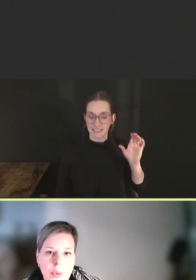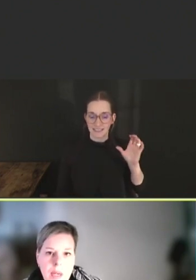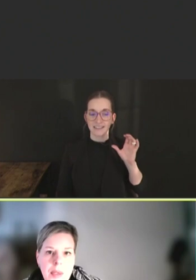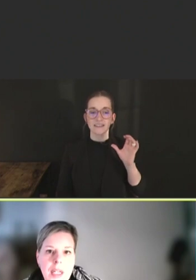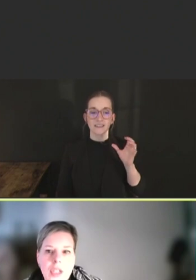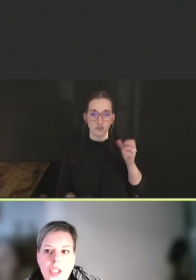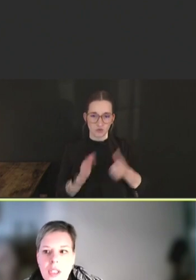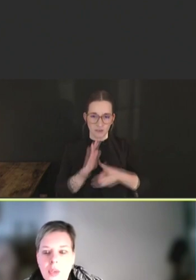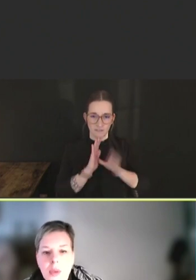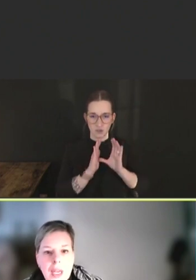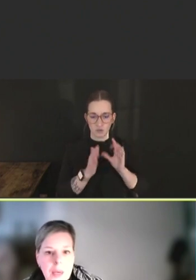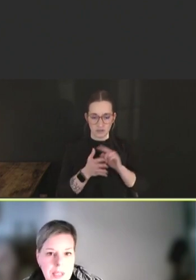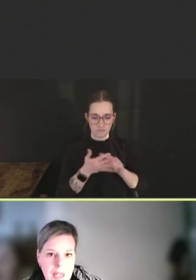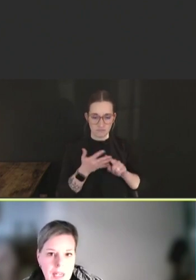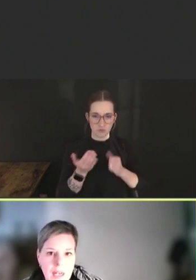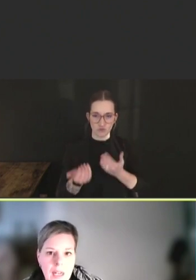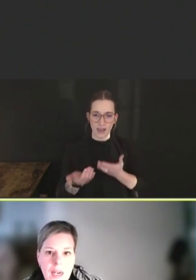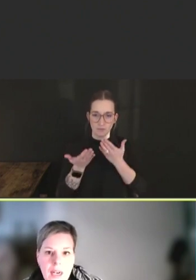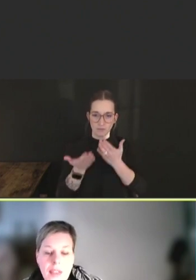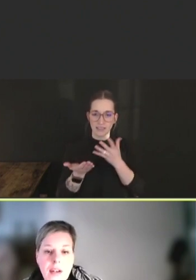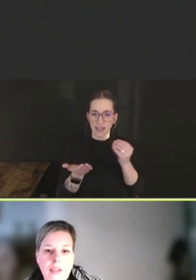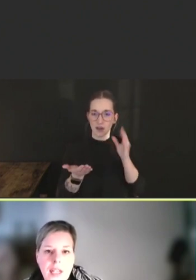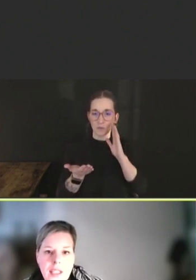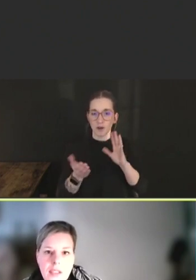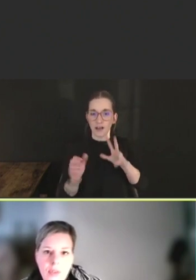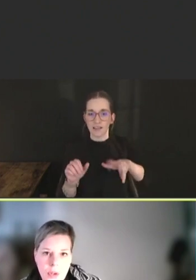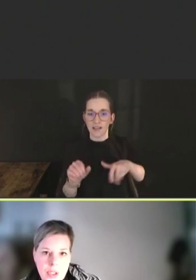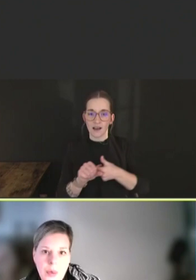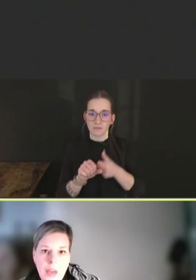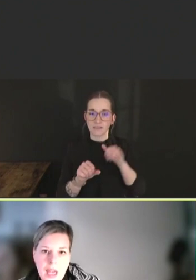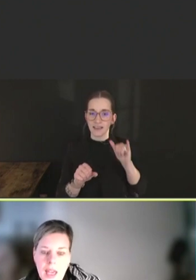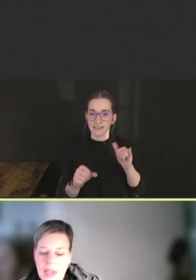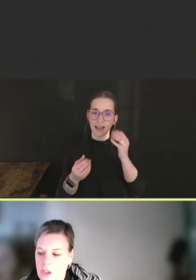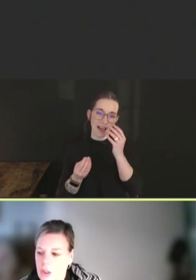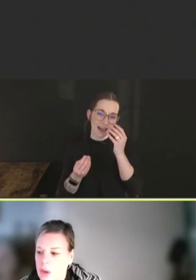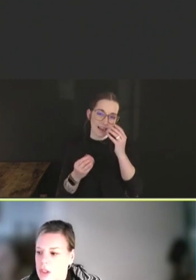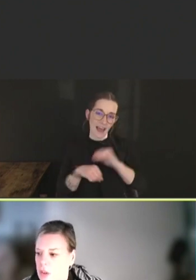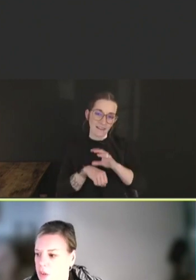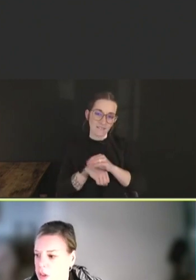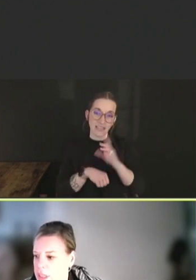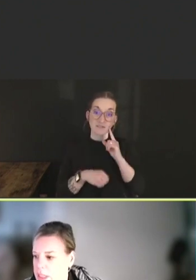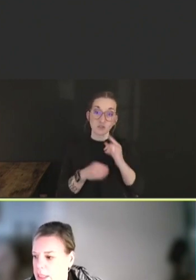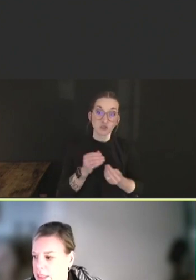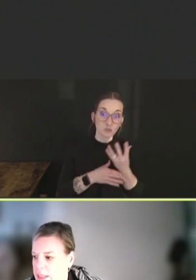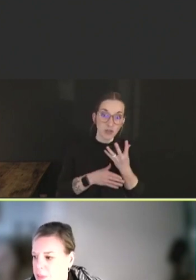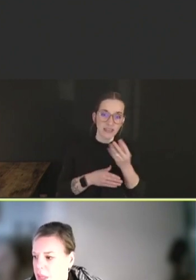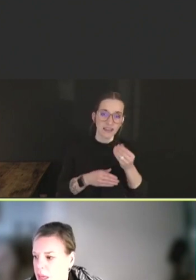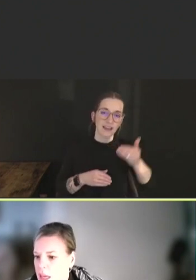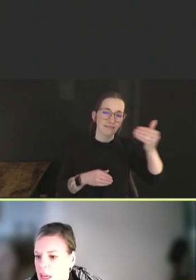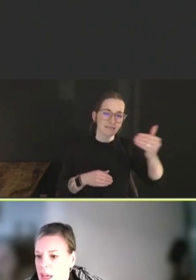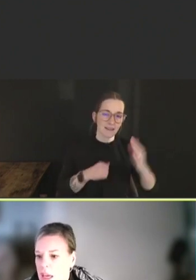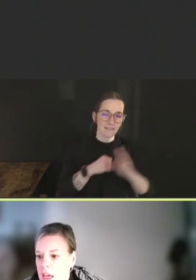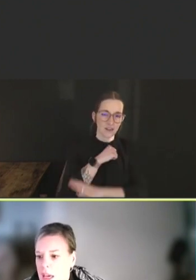recommendations and we'll be updating that advice for the spring and going into the fall